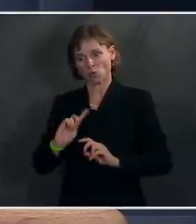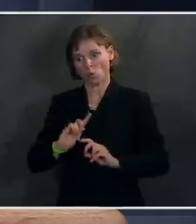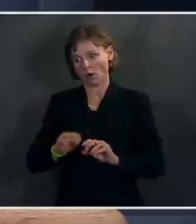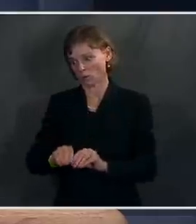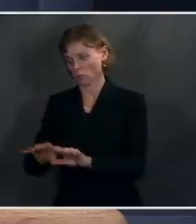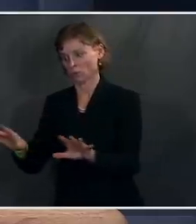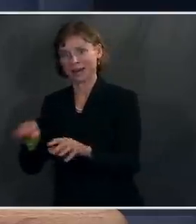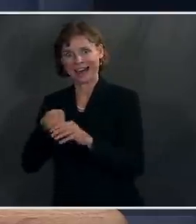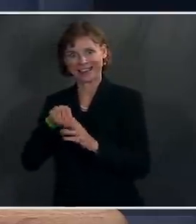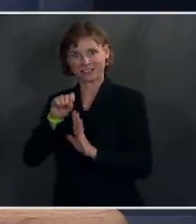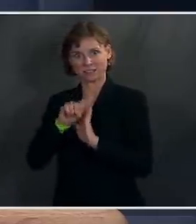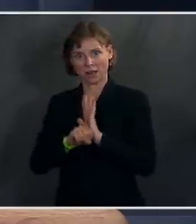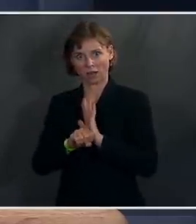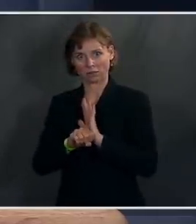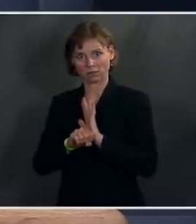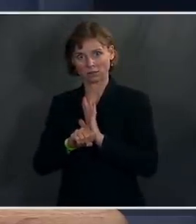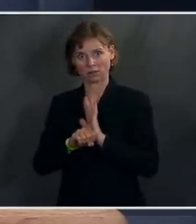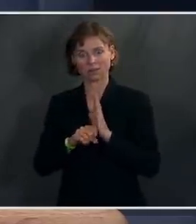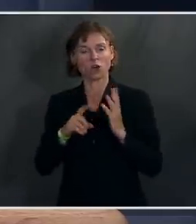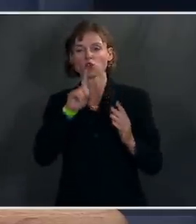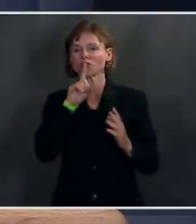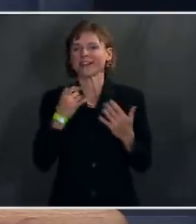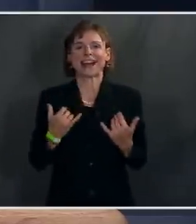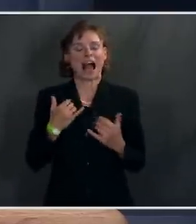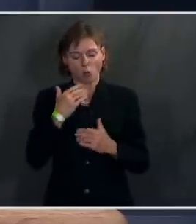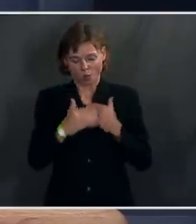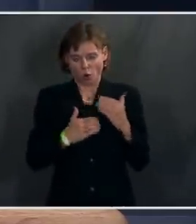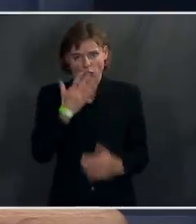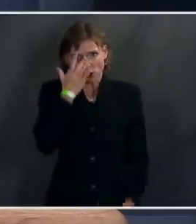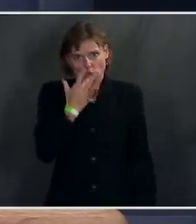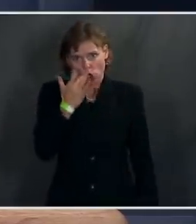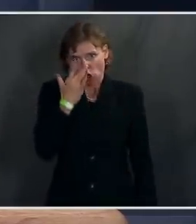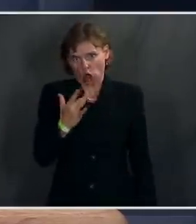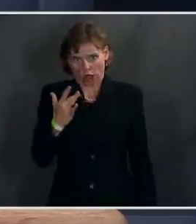You know, the process is at the early stages, but our goal is certainly to have an understanding